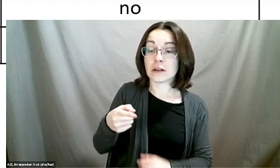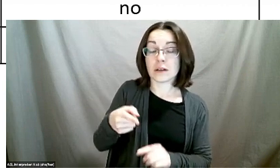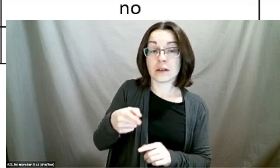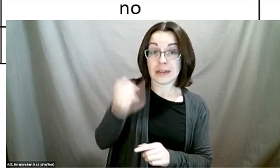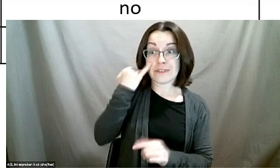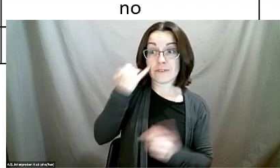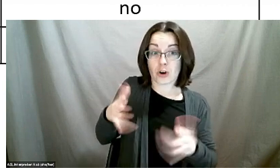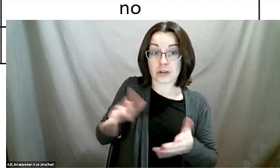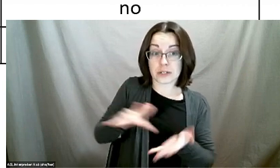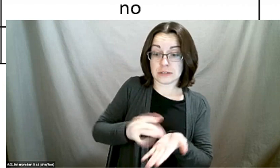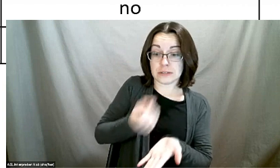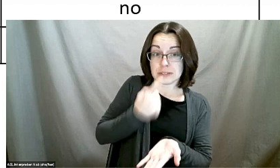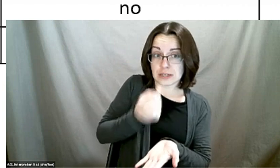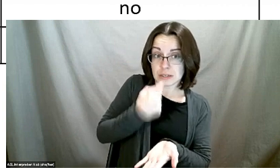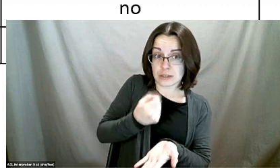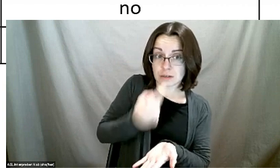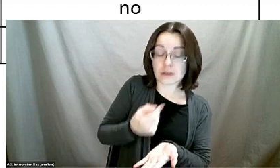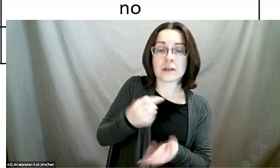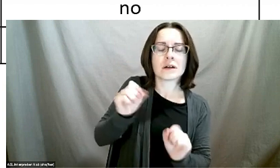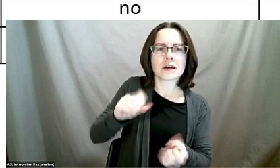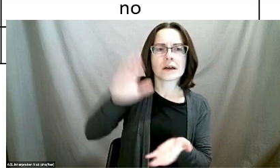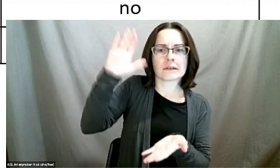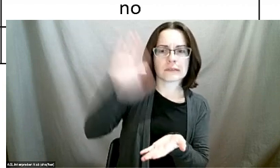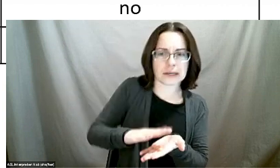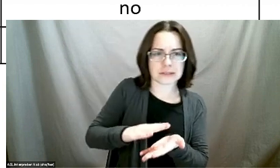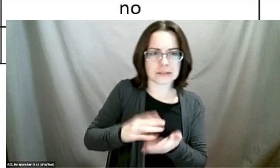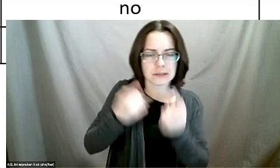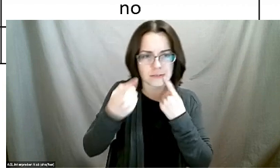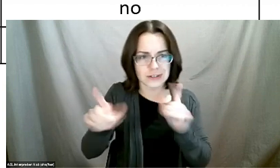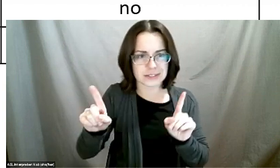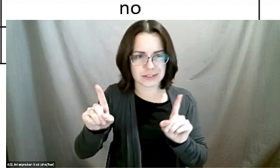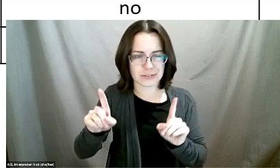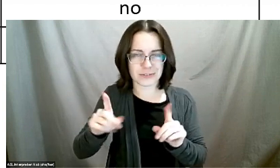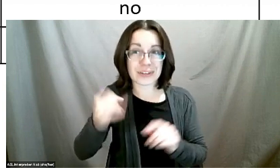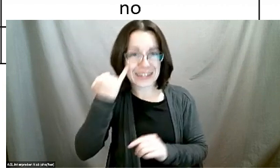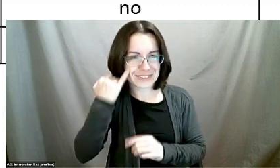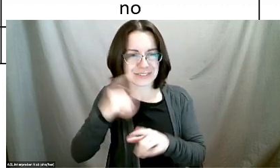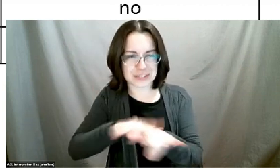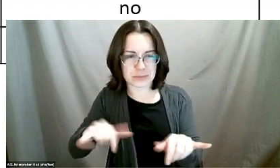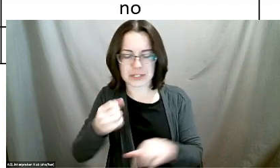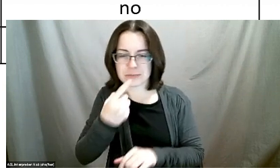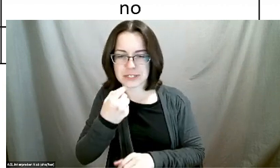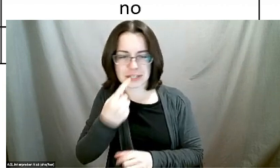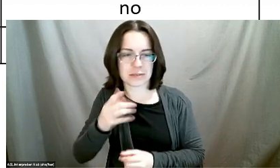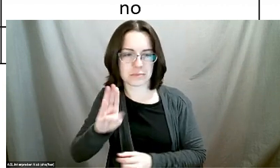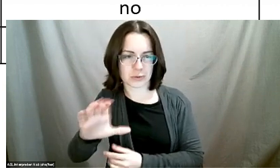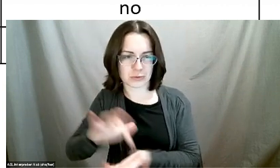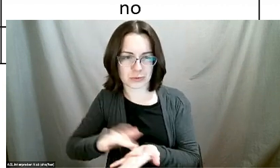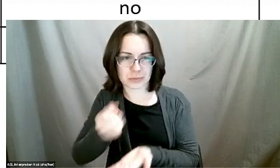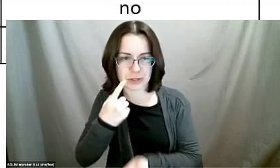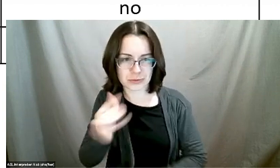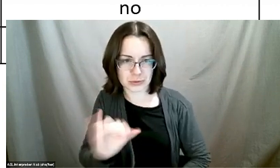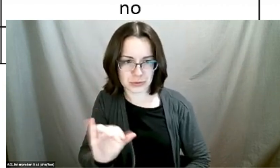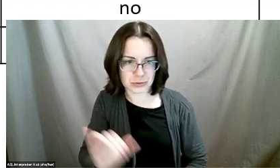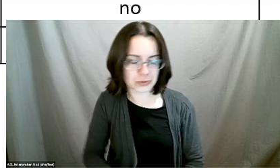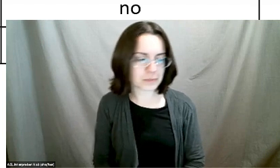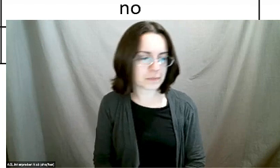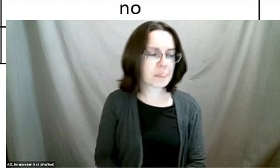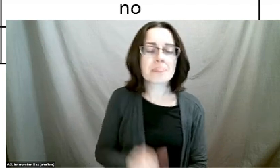And other seizure medications or antiepileptic drugs, will affect the metabolism of